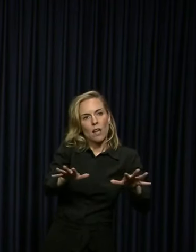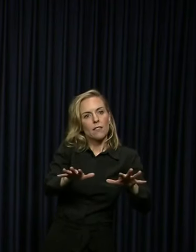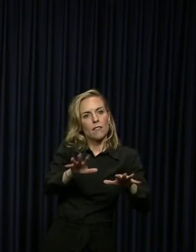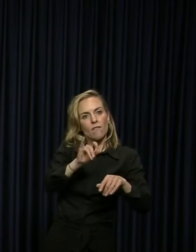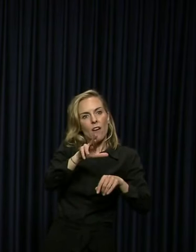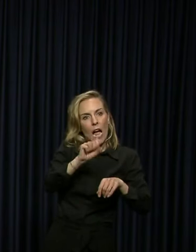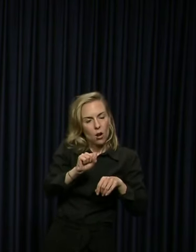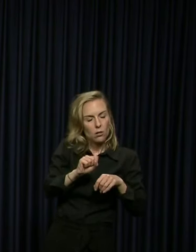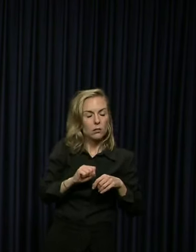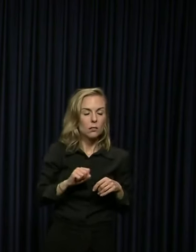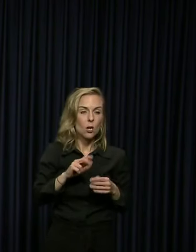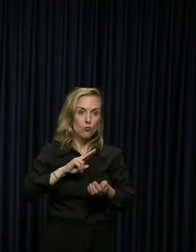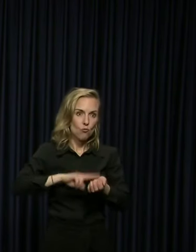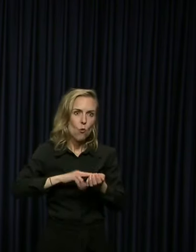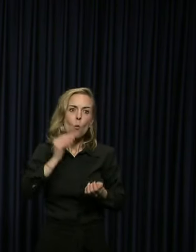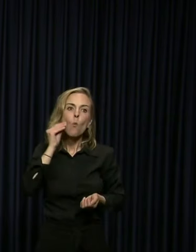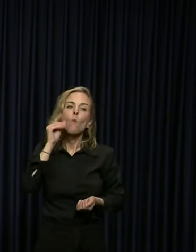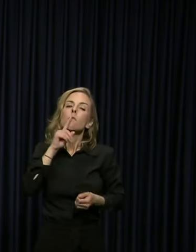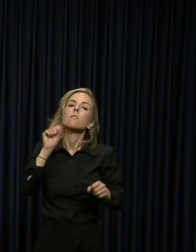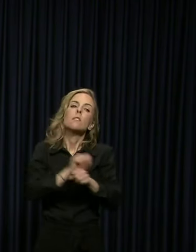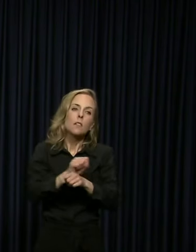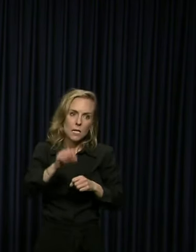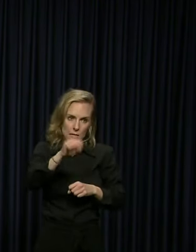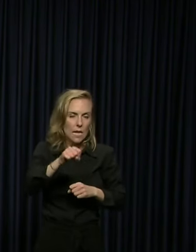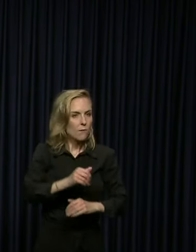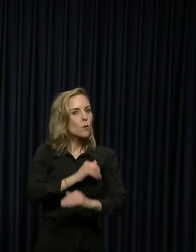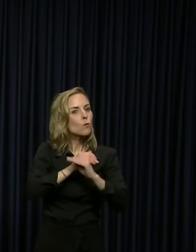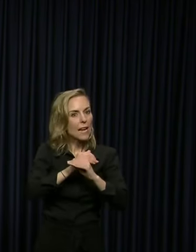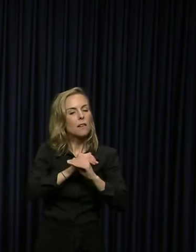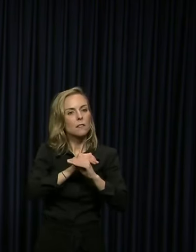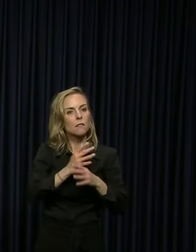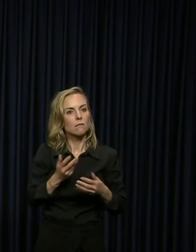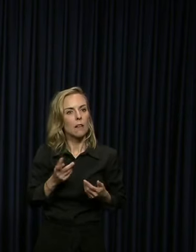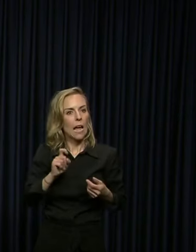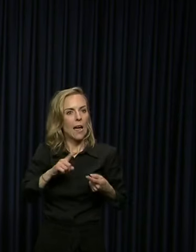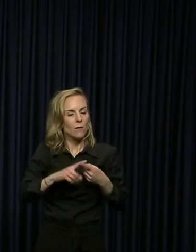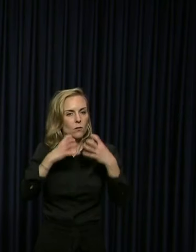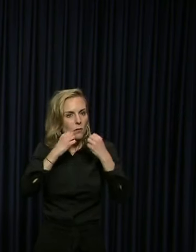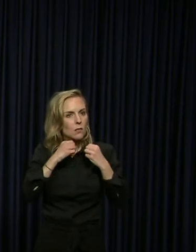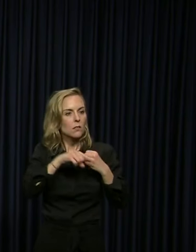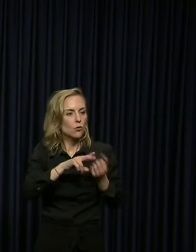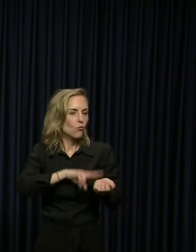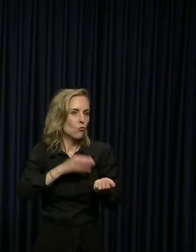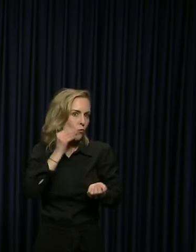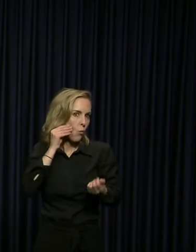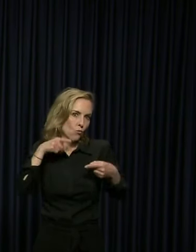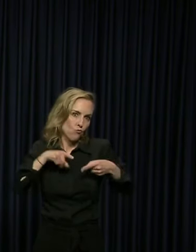EVERYTHING WE CAN TO MAKE SURE IT DOESN'T GET IN A FACILITY IN THE FIRST PLACE. AND WE WANT TO WORK WITH THAT